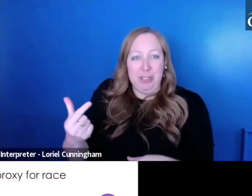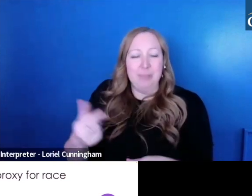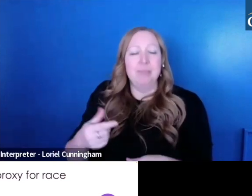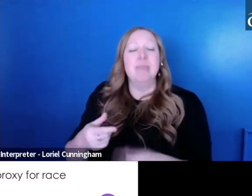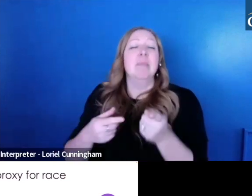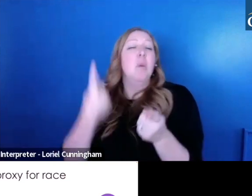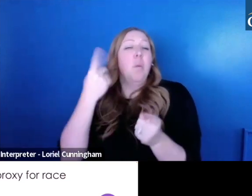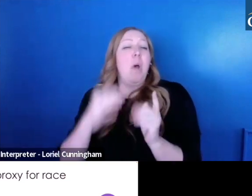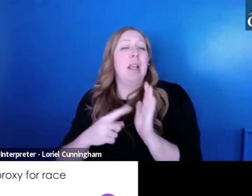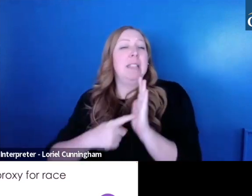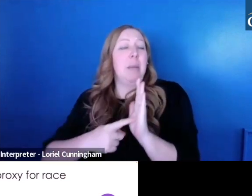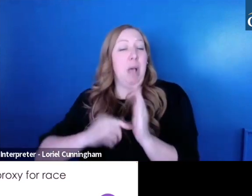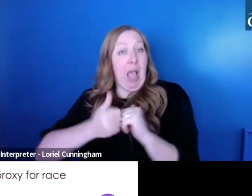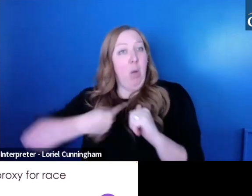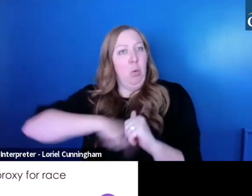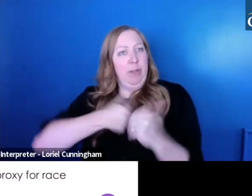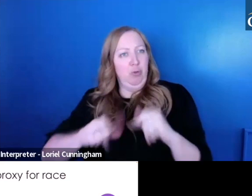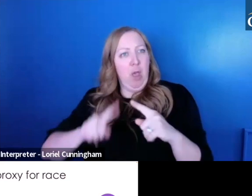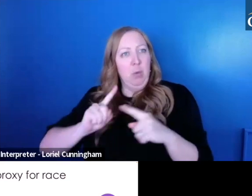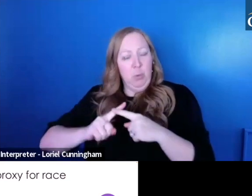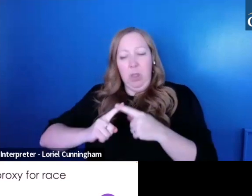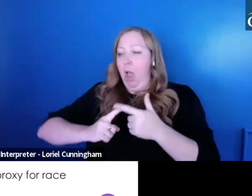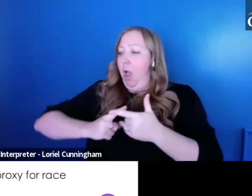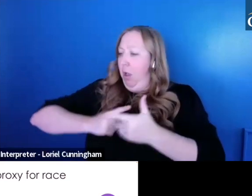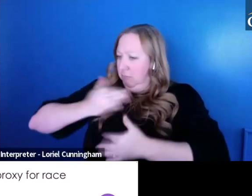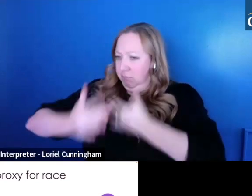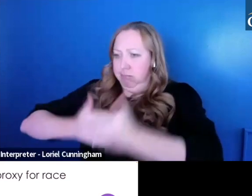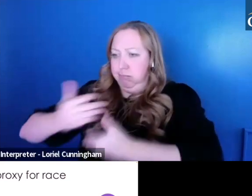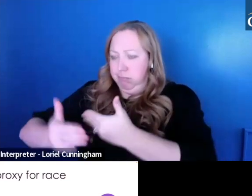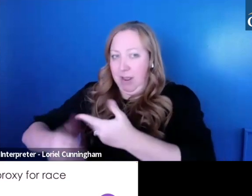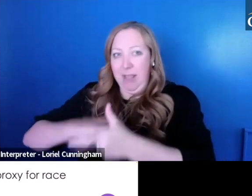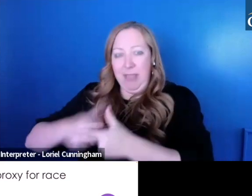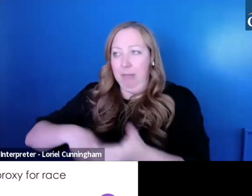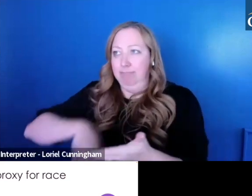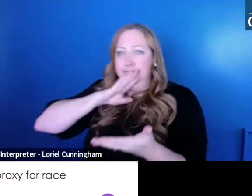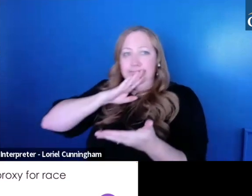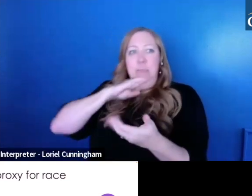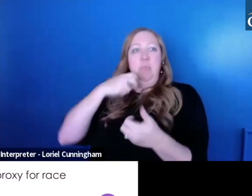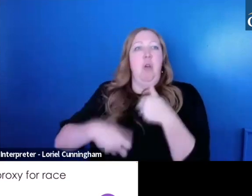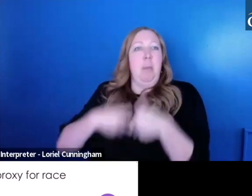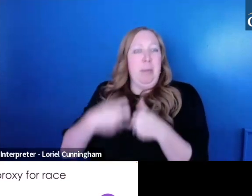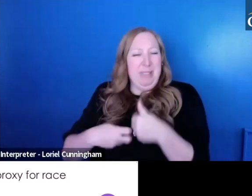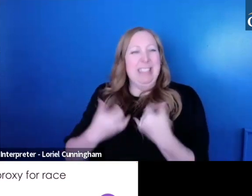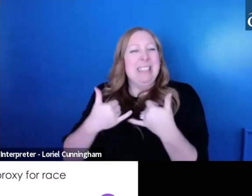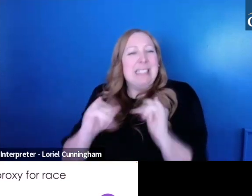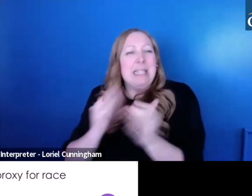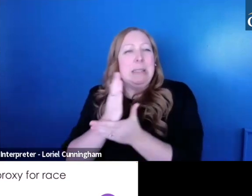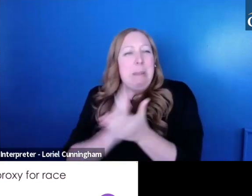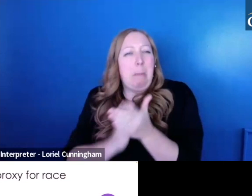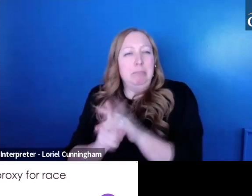to move forward but really ran into some problems and there are still things that are a problem, comes from this